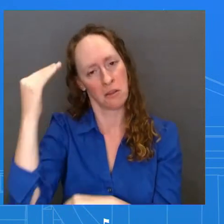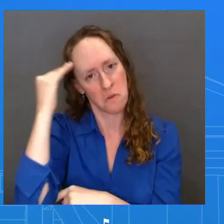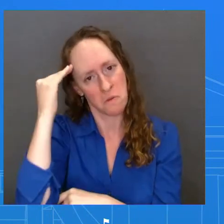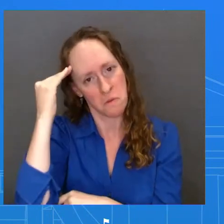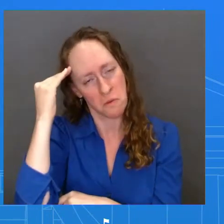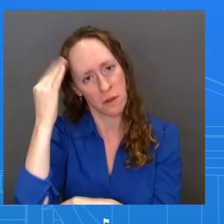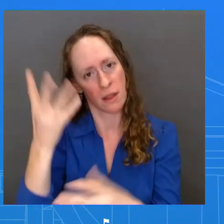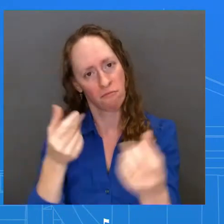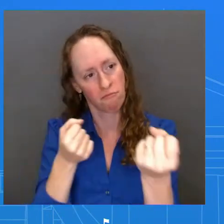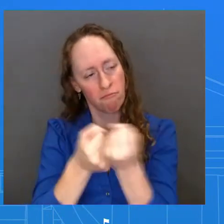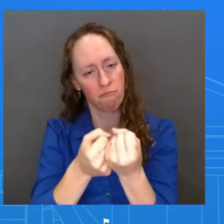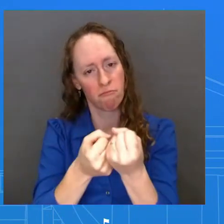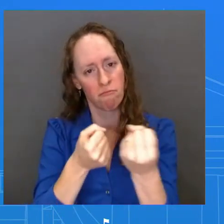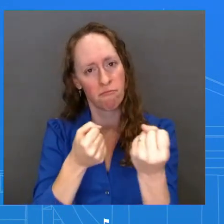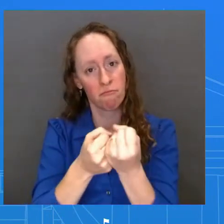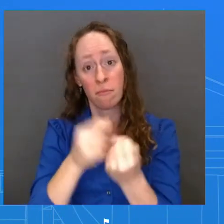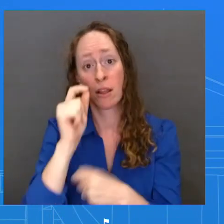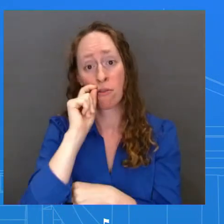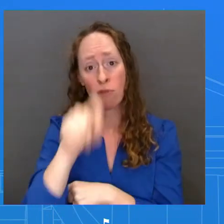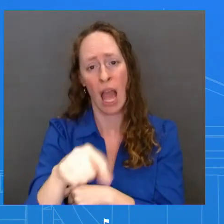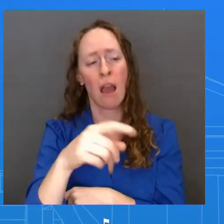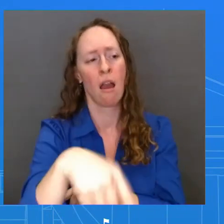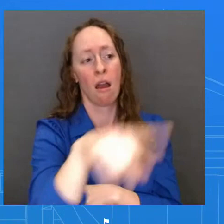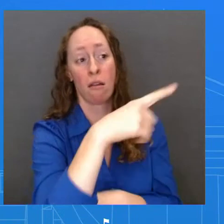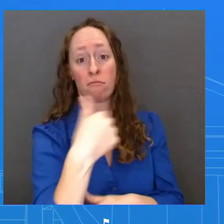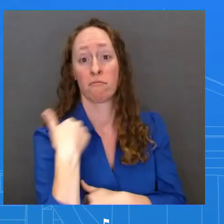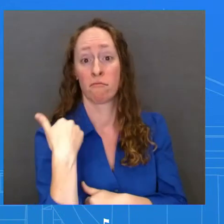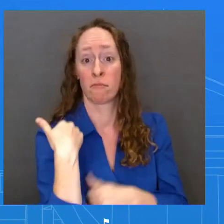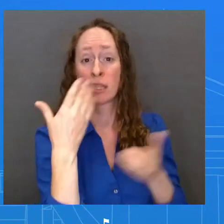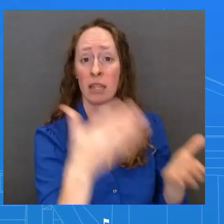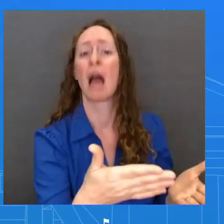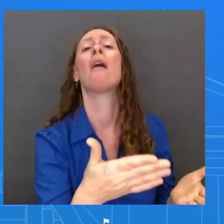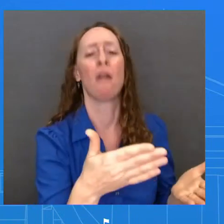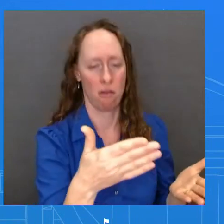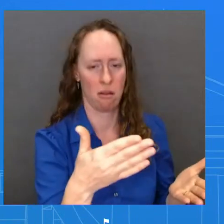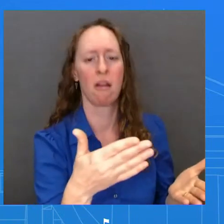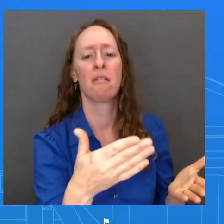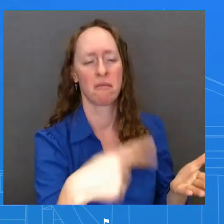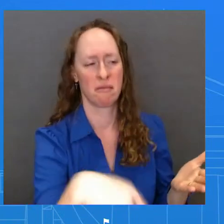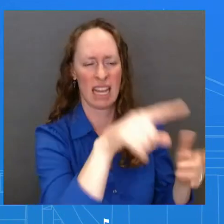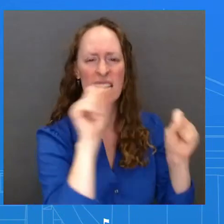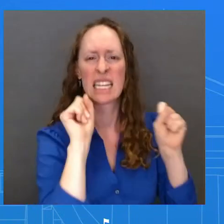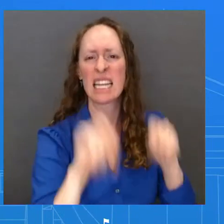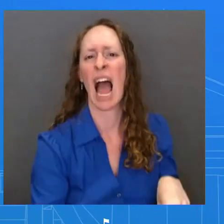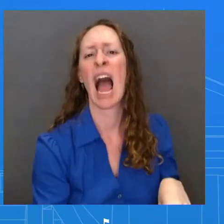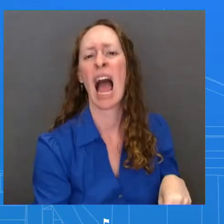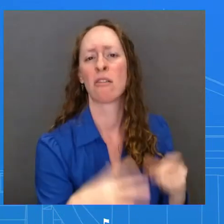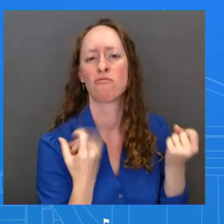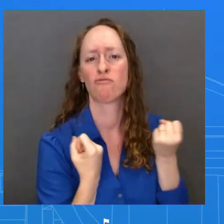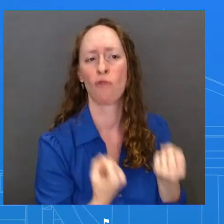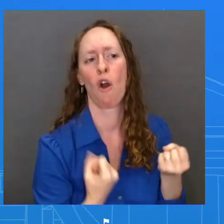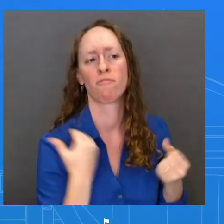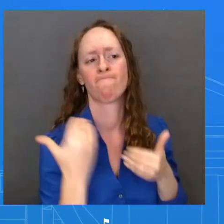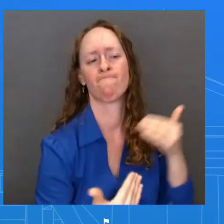to continue to make progress on the battlefield. The Press: Can you speak to the decision to approve the F- -- the F-16 transfer?